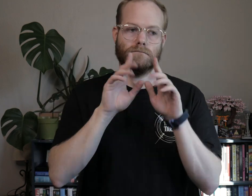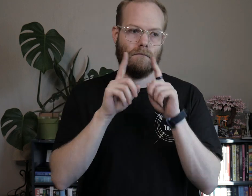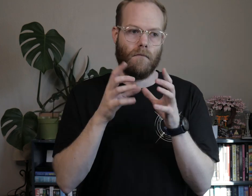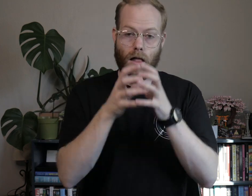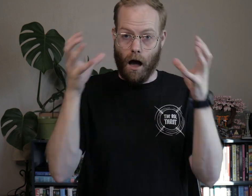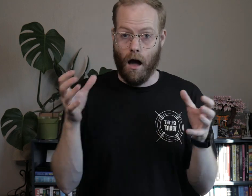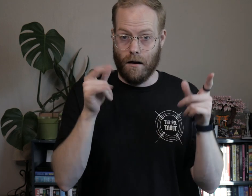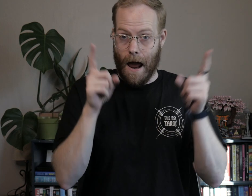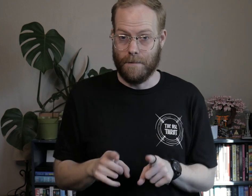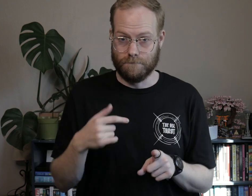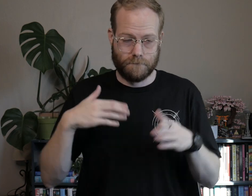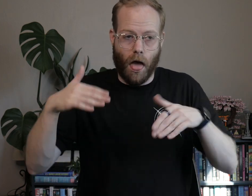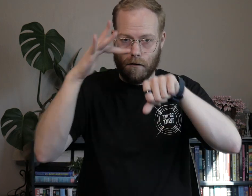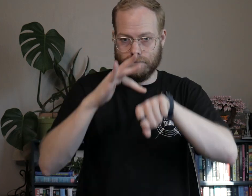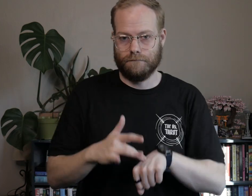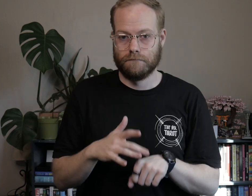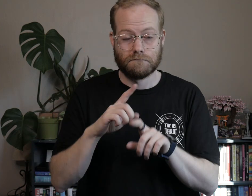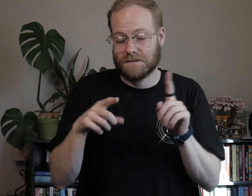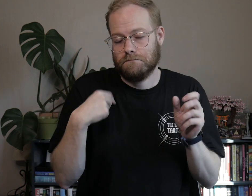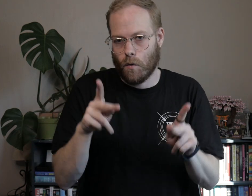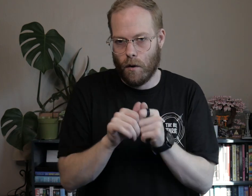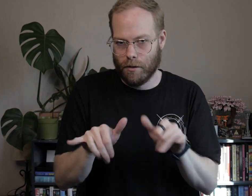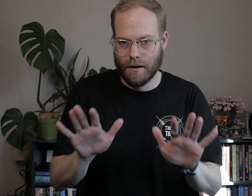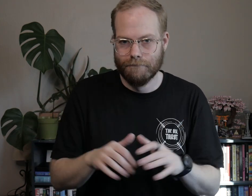There’s a lot that happened that I haven’t even touched on, but I’m okay with that.